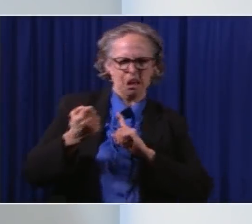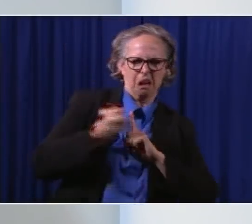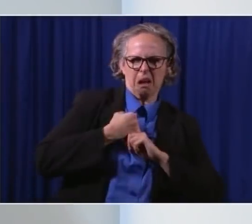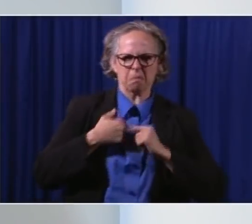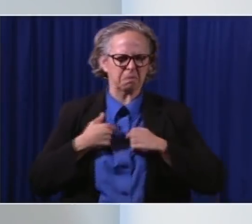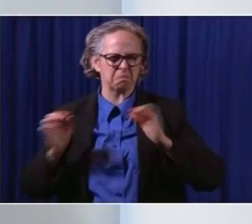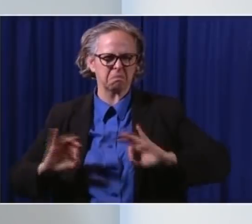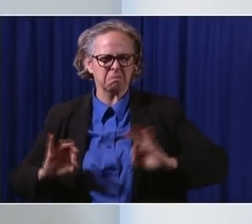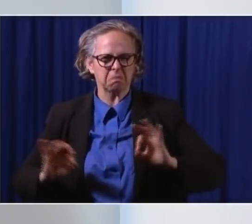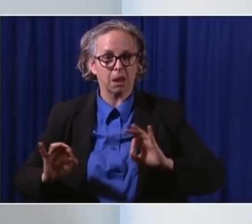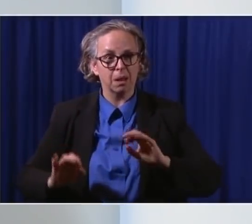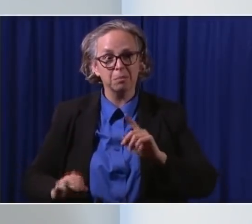ARE INVINCIBLE AND AT THAT AGE HE WOULD'VE HAD THE SAME ATTITUDE.